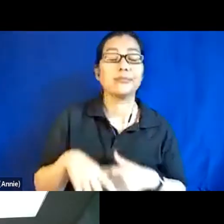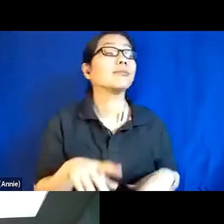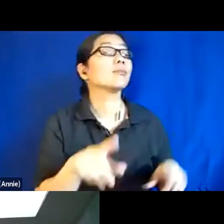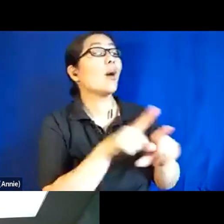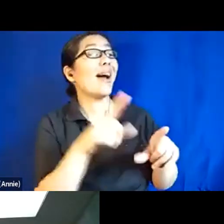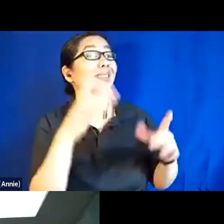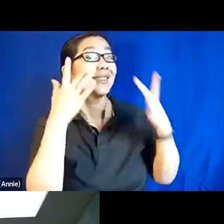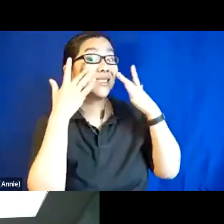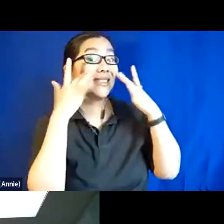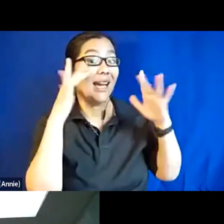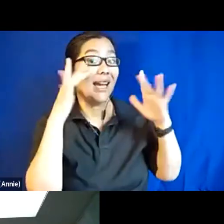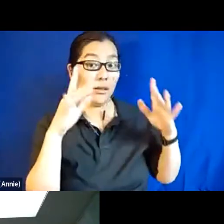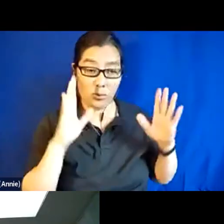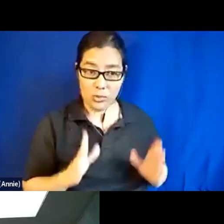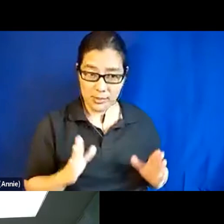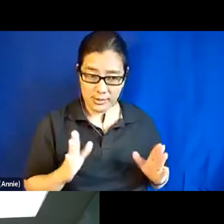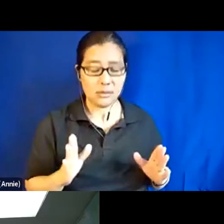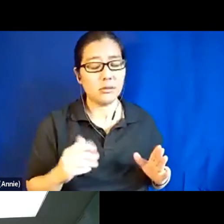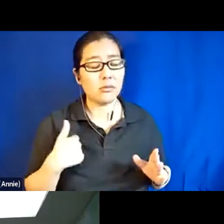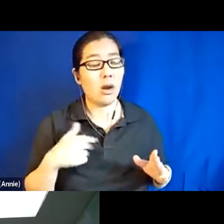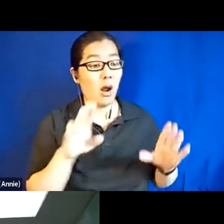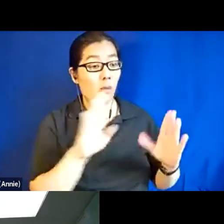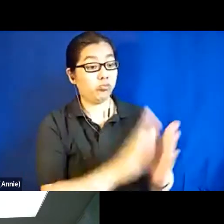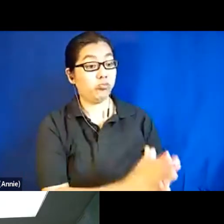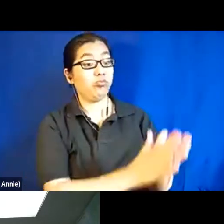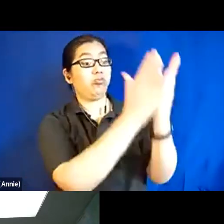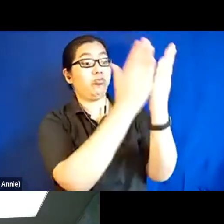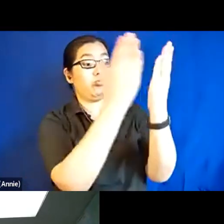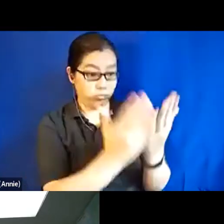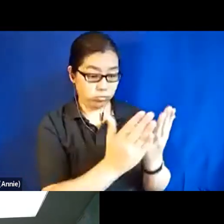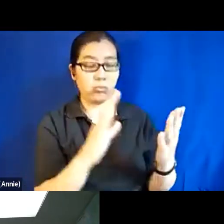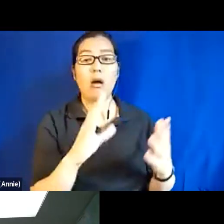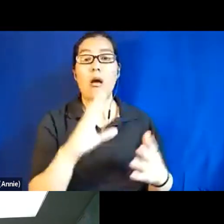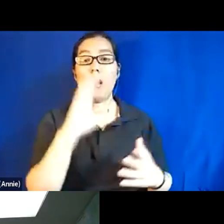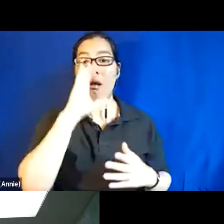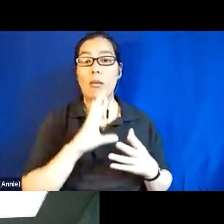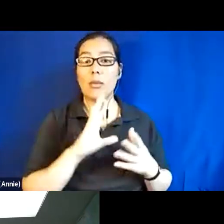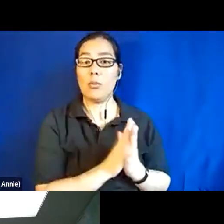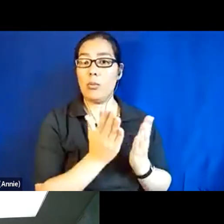open up a comic book one of the things that strikes me right away is there's a lot of competition for my